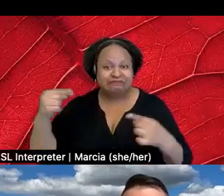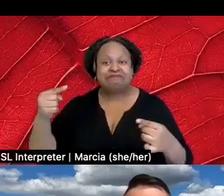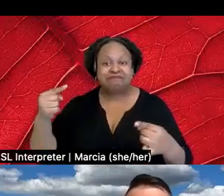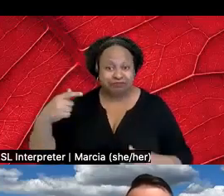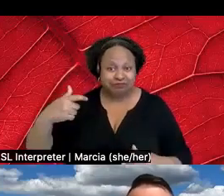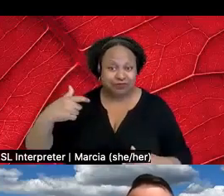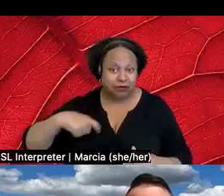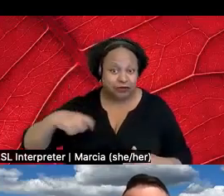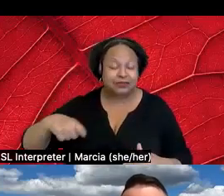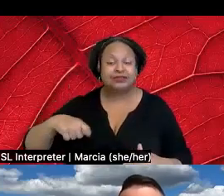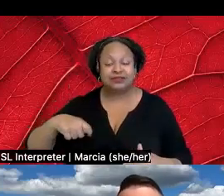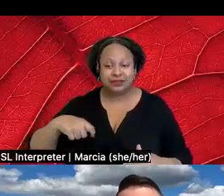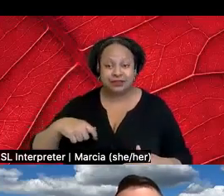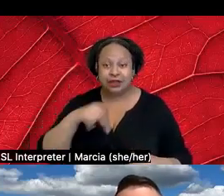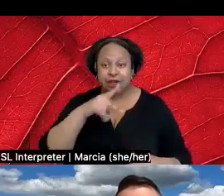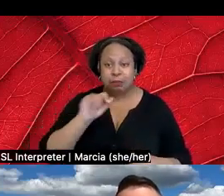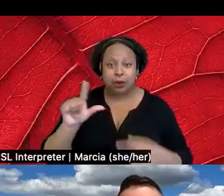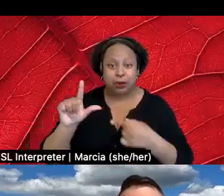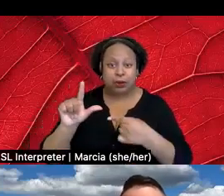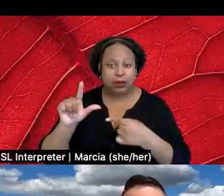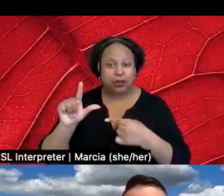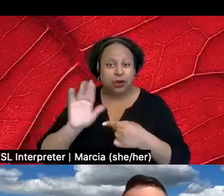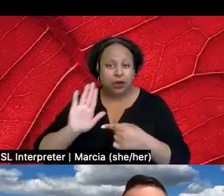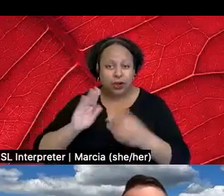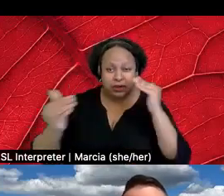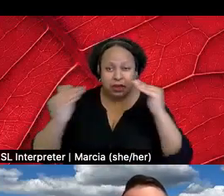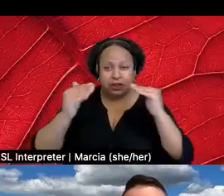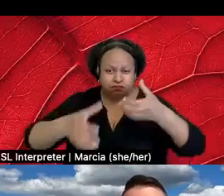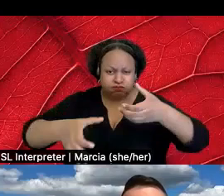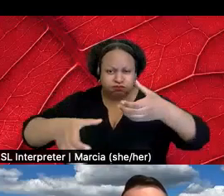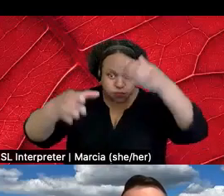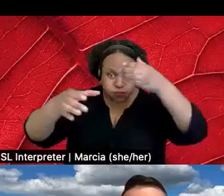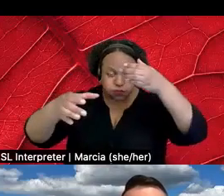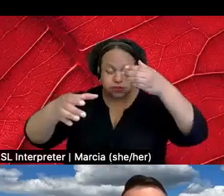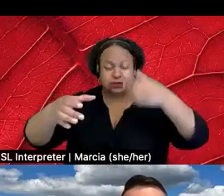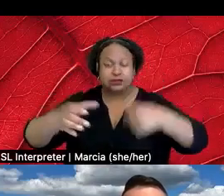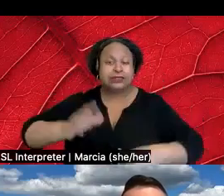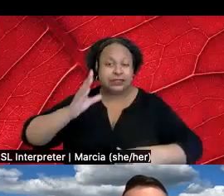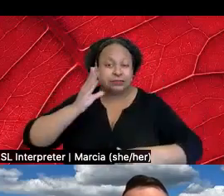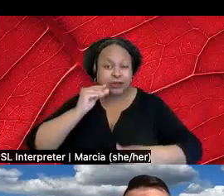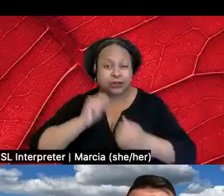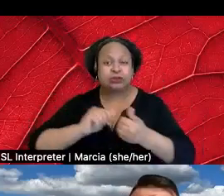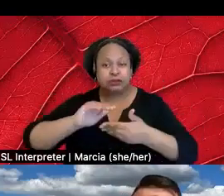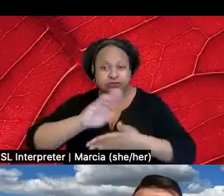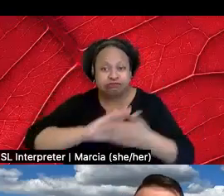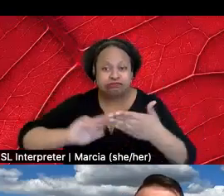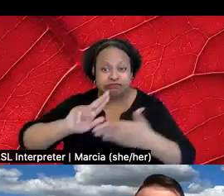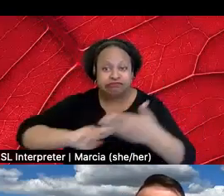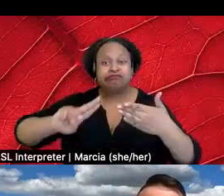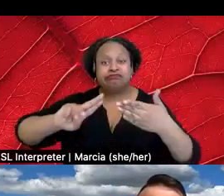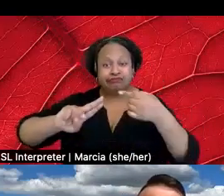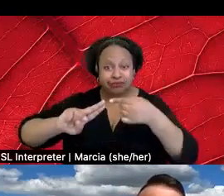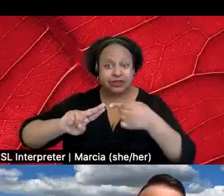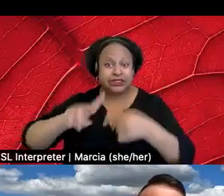Pearl's incredible knowledge base and experience with post secondary disability over the course